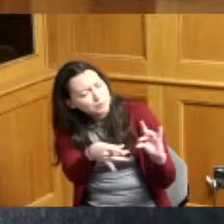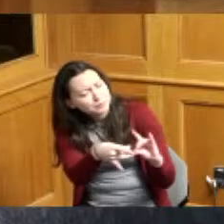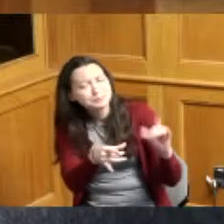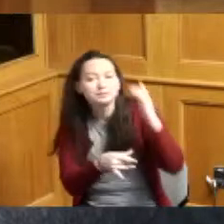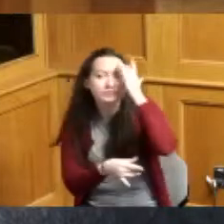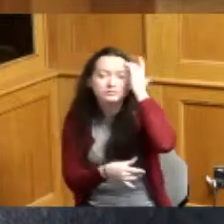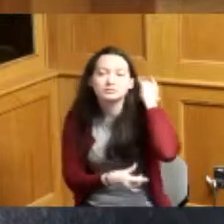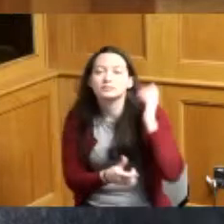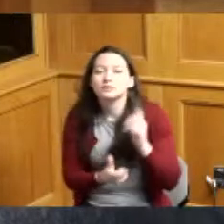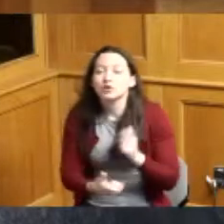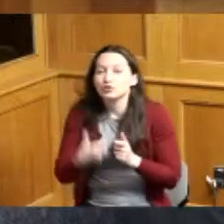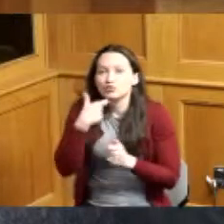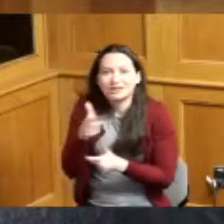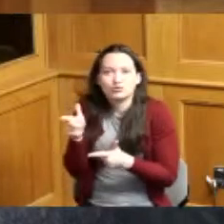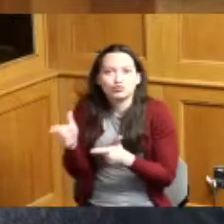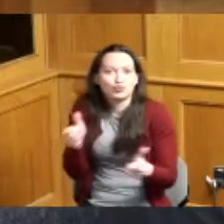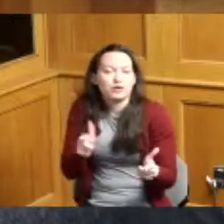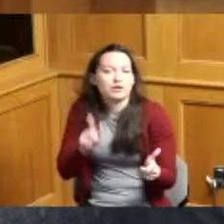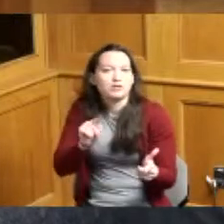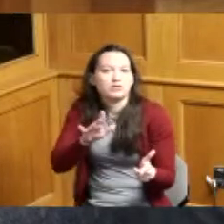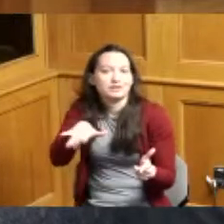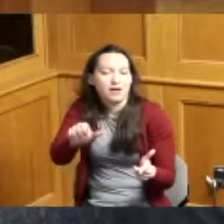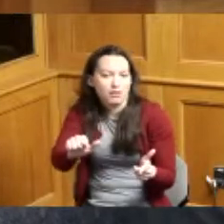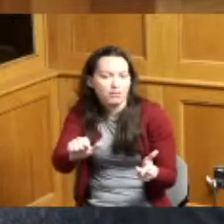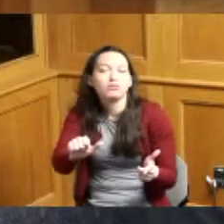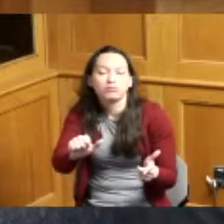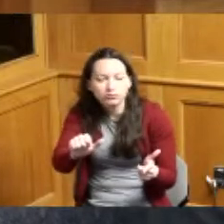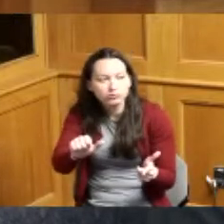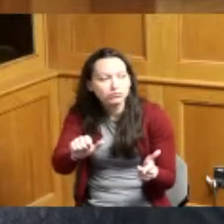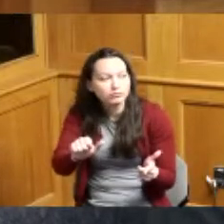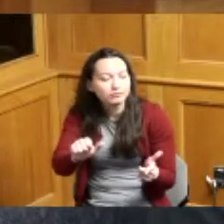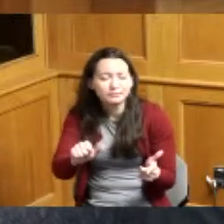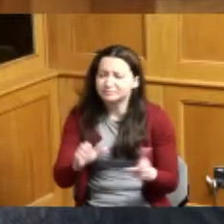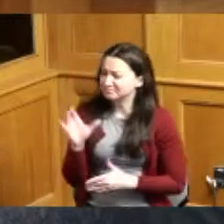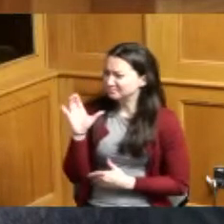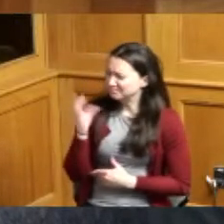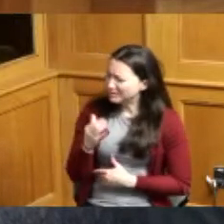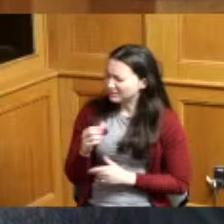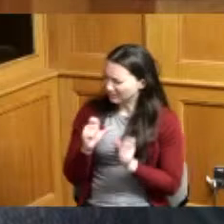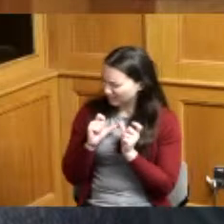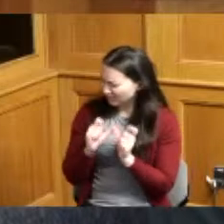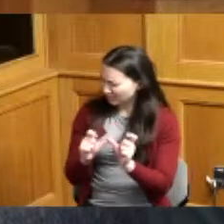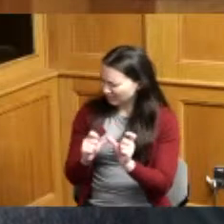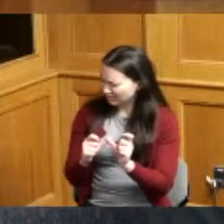the most recent shooting in Tulsa we it seems like we're constantly having